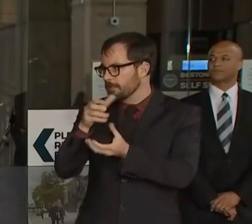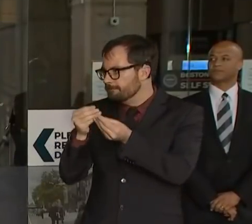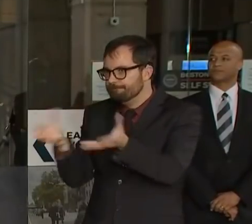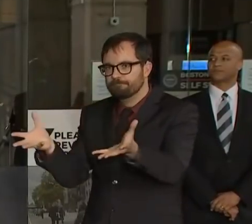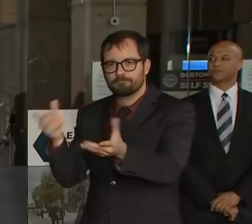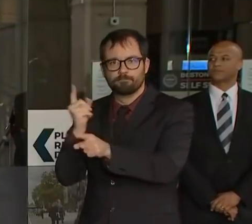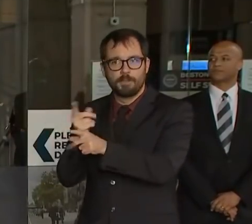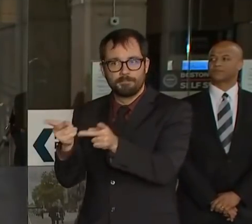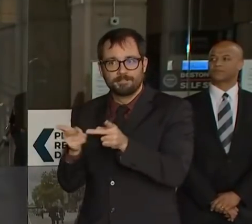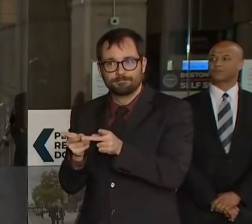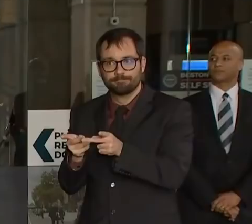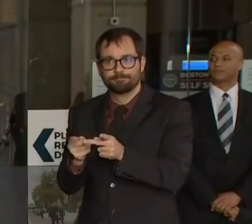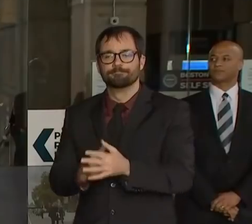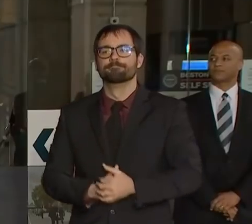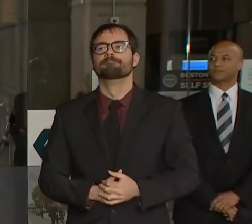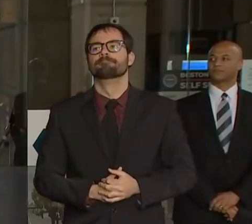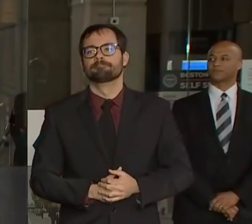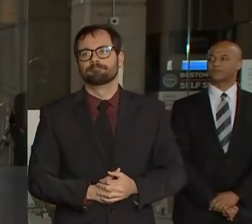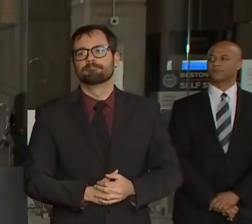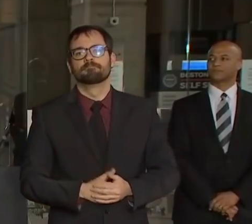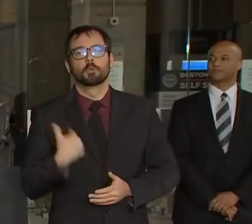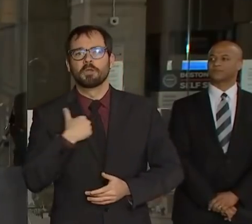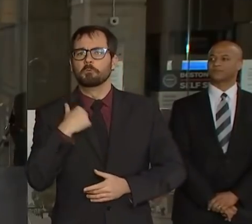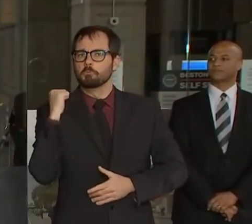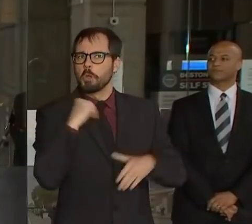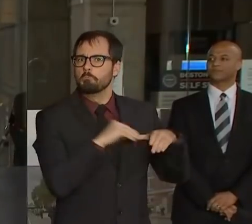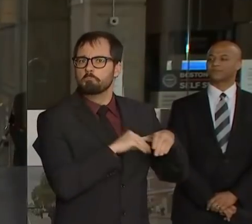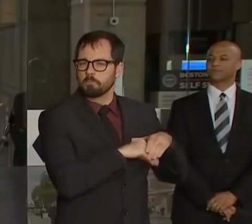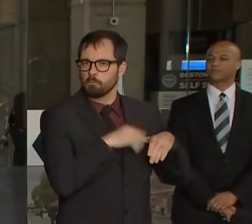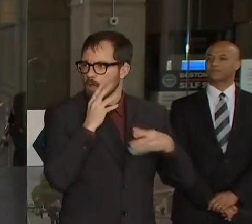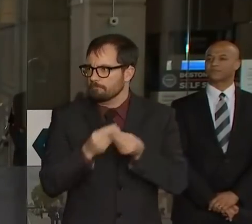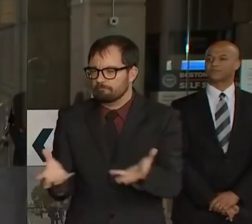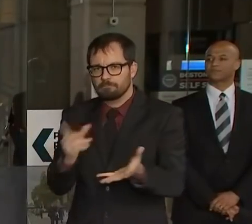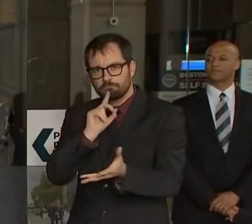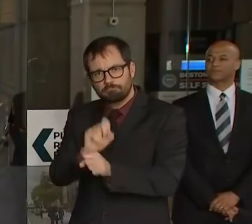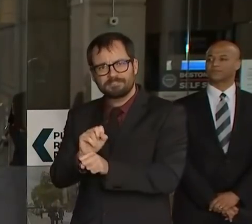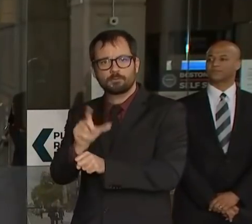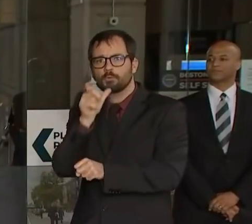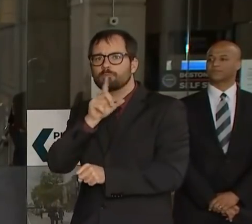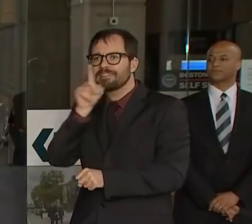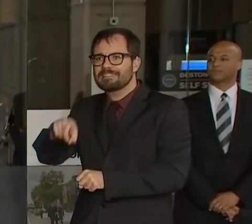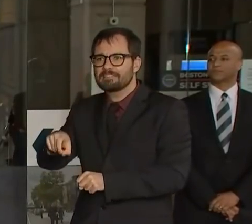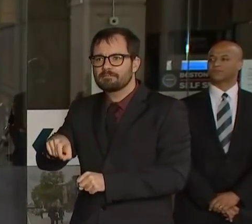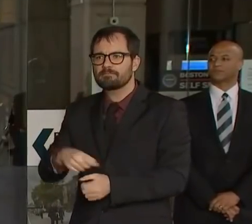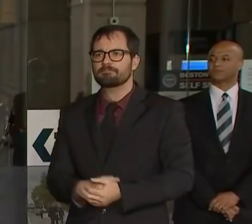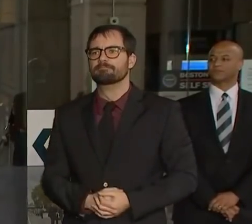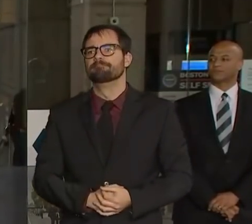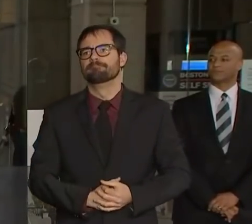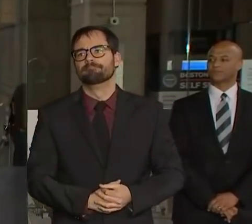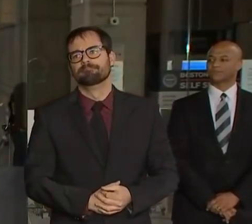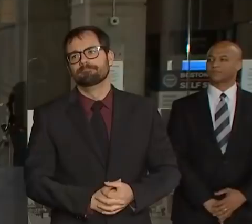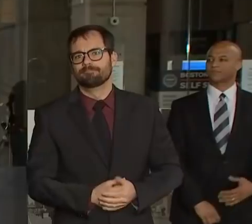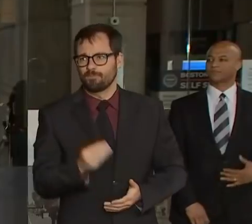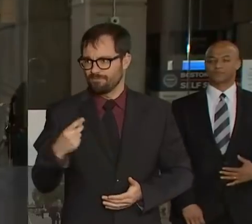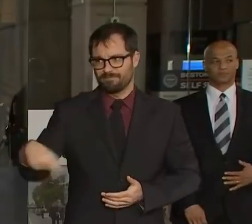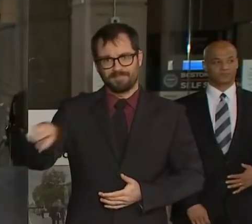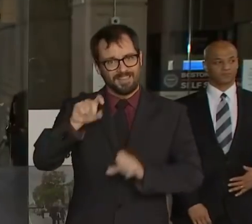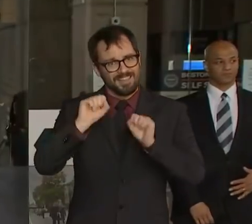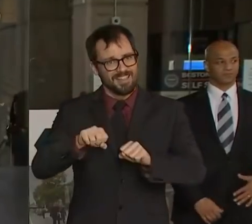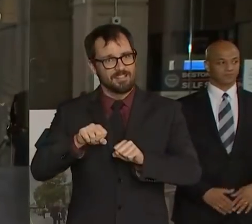IF ALL SET UP AUSTIN, CALL 617 THIS IS NOT FOR US TO STOCKPILE AND HAVE. IT IS FOR US TO SHARE, NOT JUST WITH THE BOSTON HOSPITALS, BUT